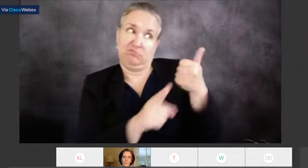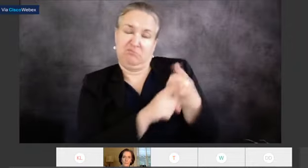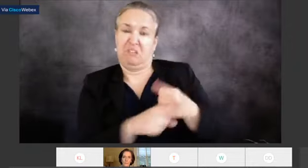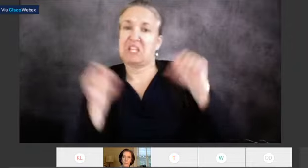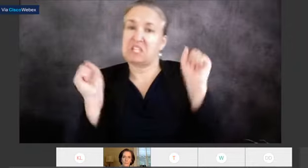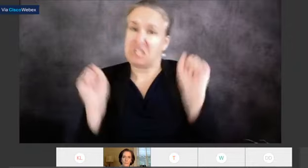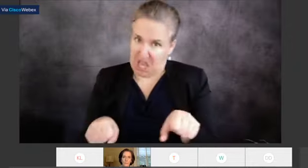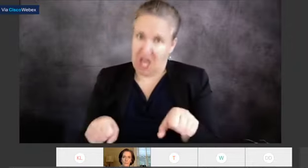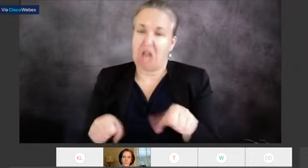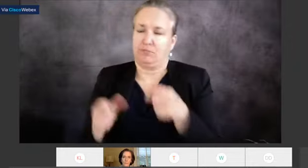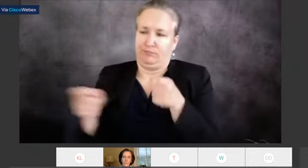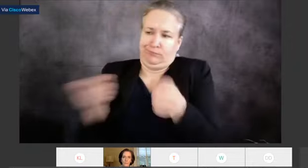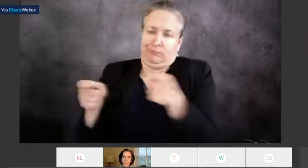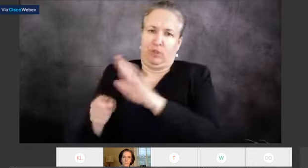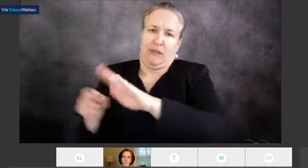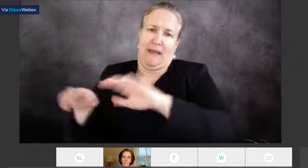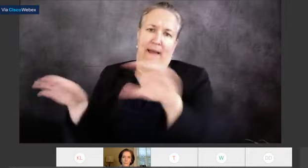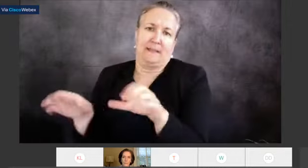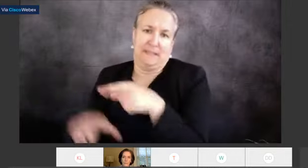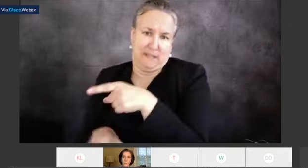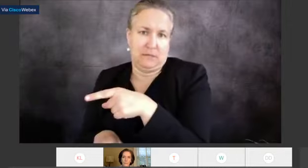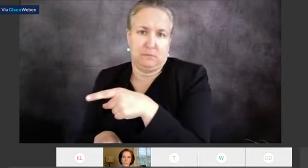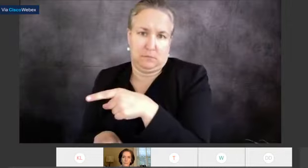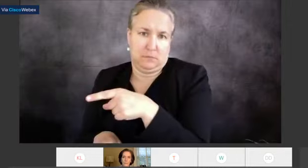regulate activities in schools so that would include